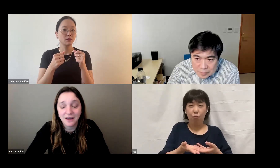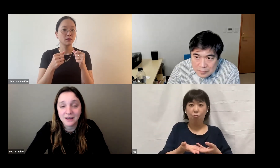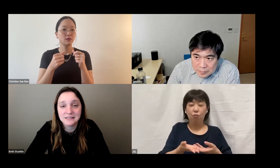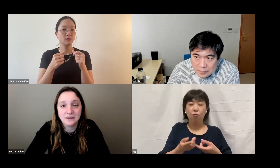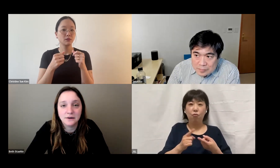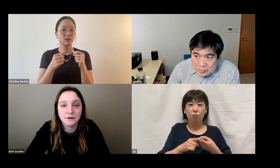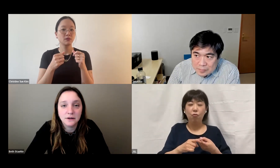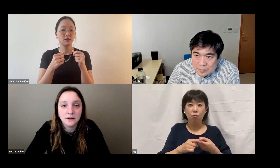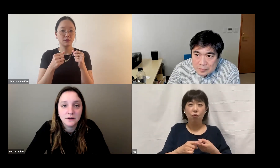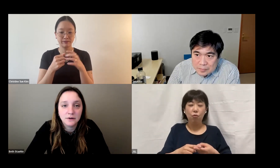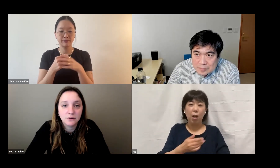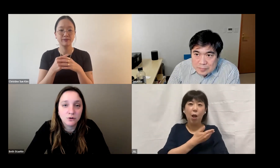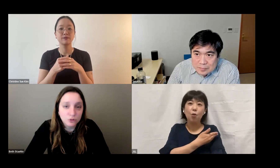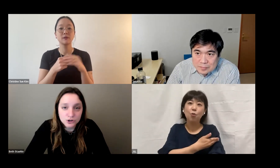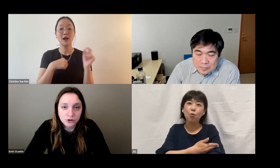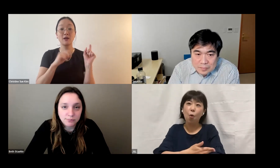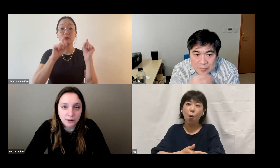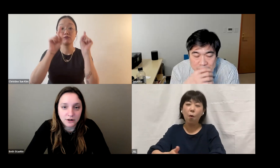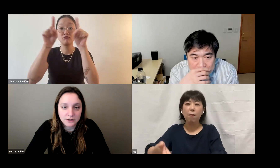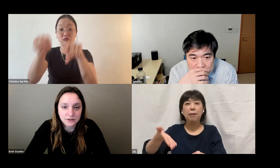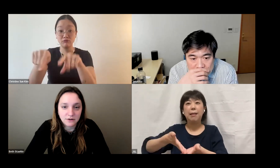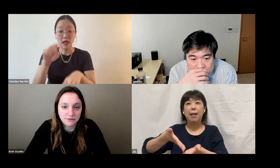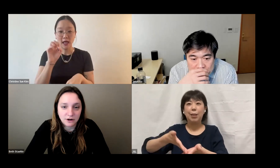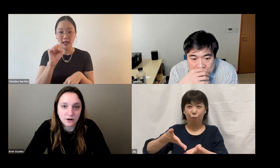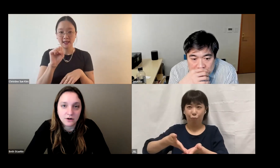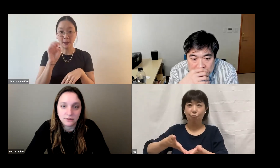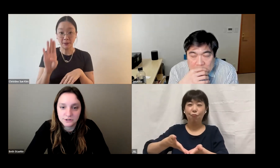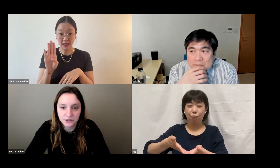It's a crucial part of our culture.